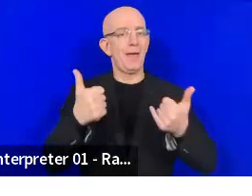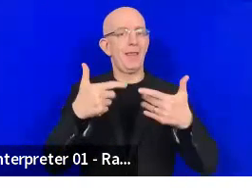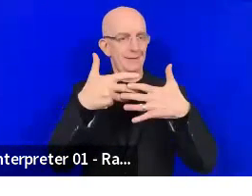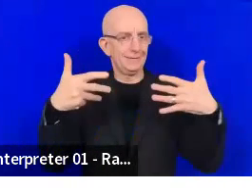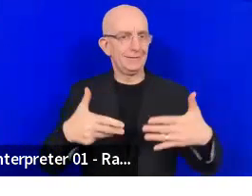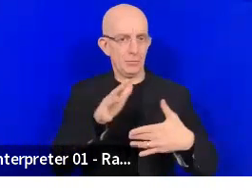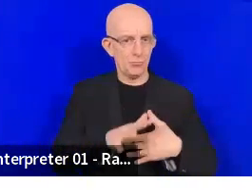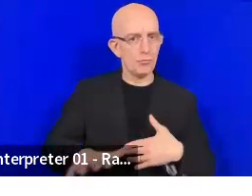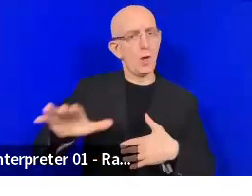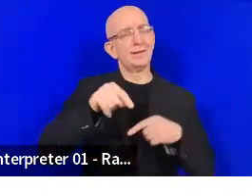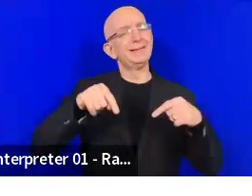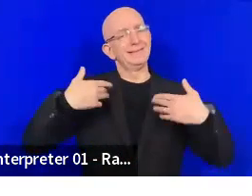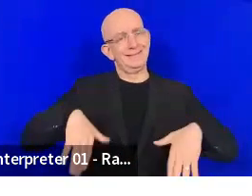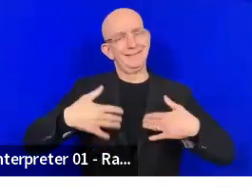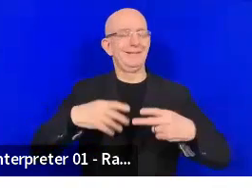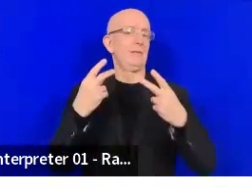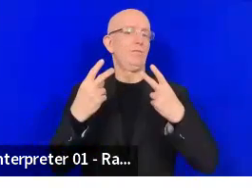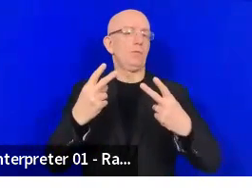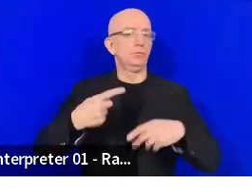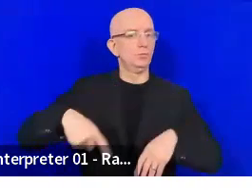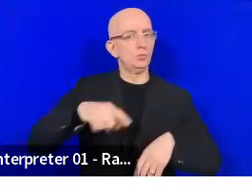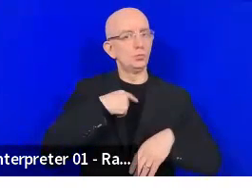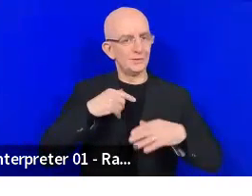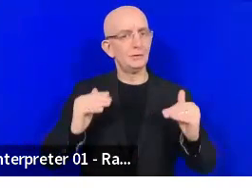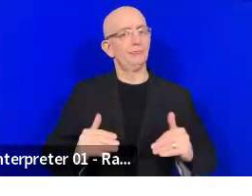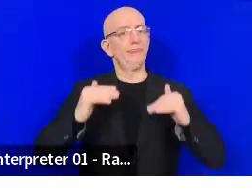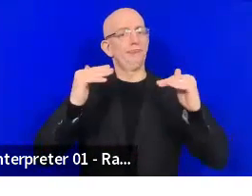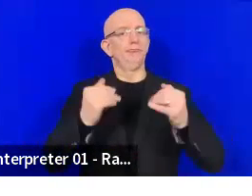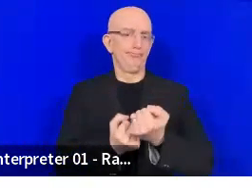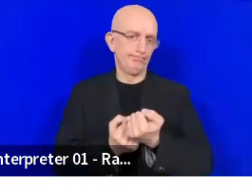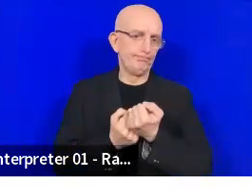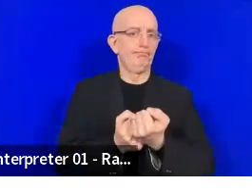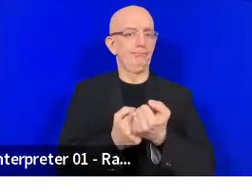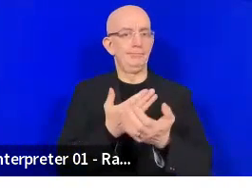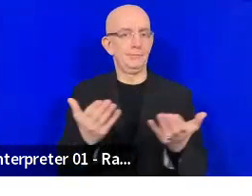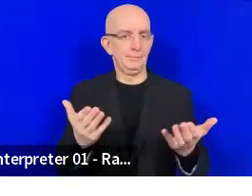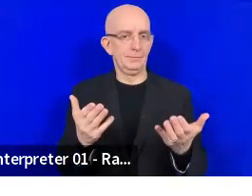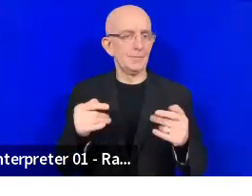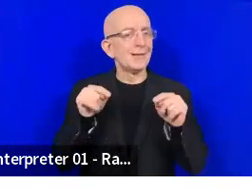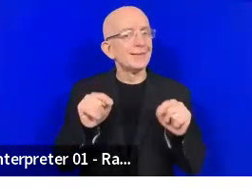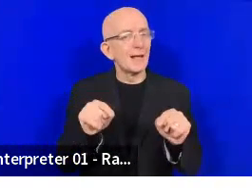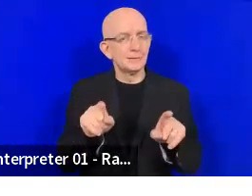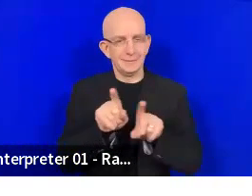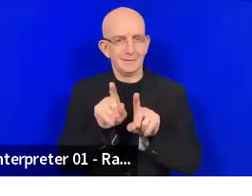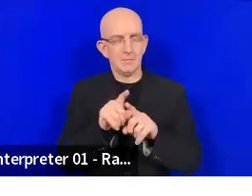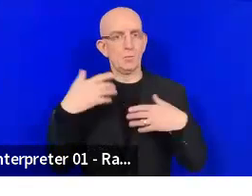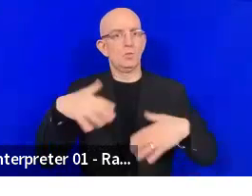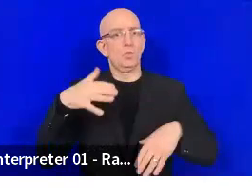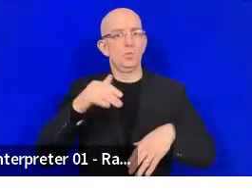Those are kind of like the main features. There are some others that you will see that have been strengthened a little bit, but very